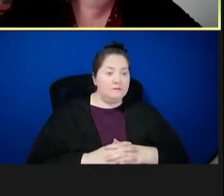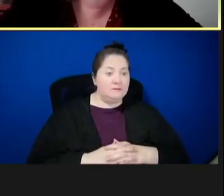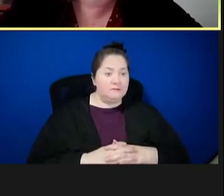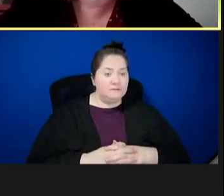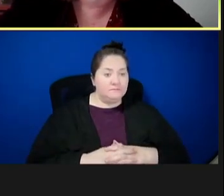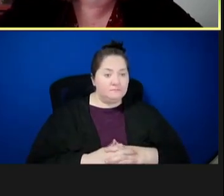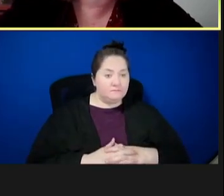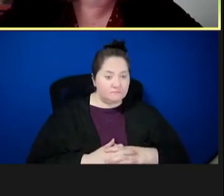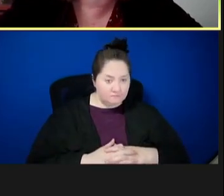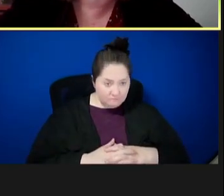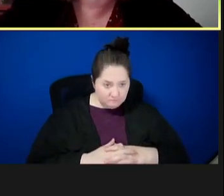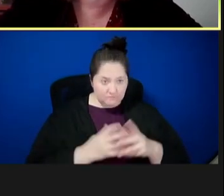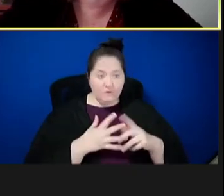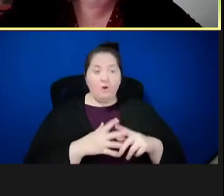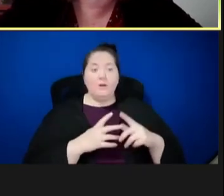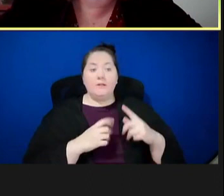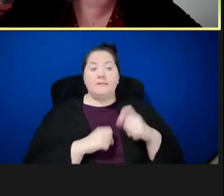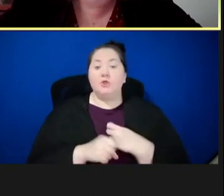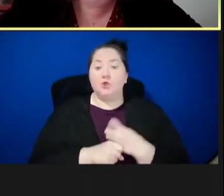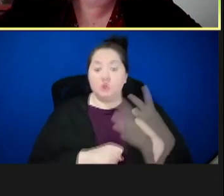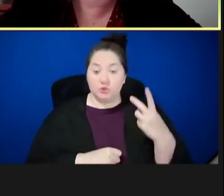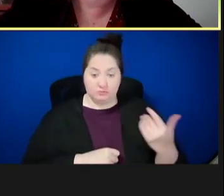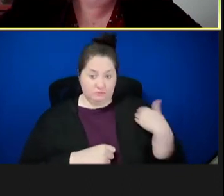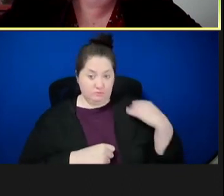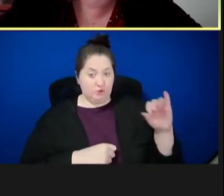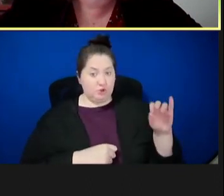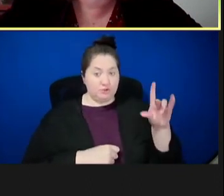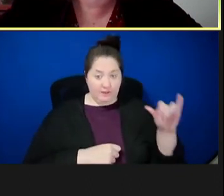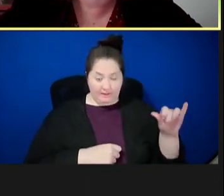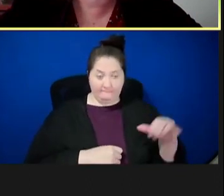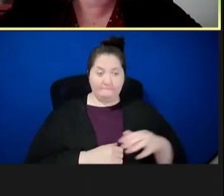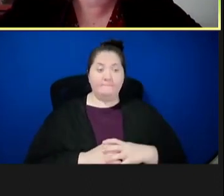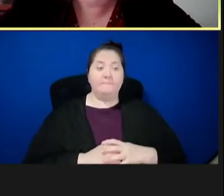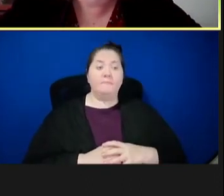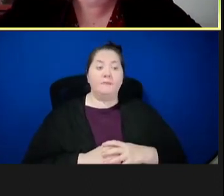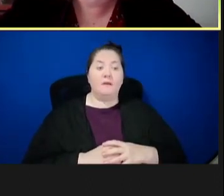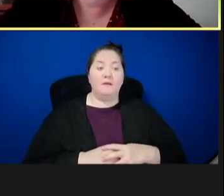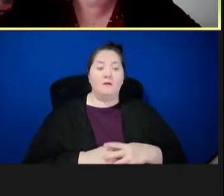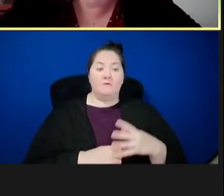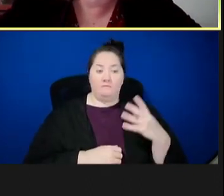We started our round two pilot in July of the past year. We have four chains participating now